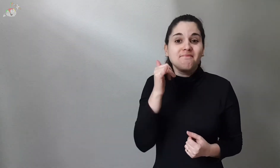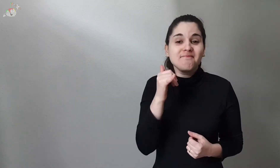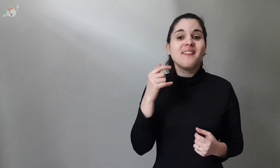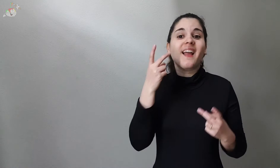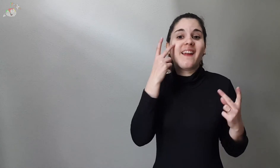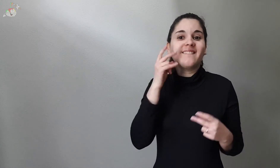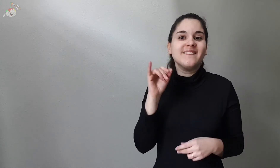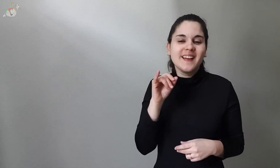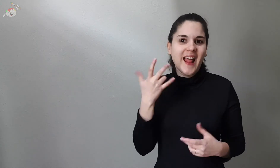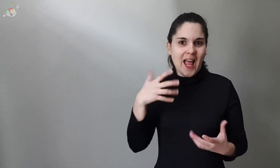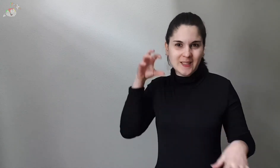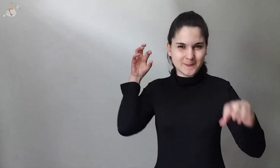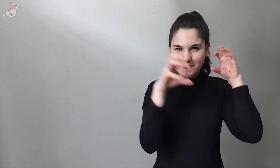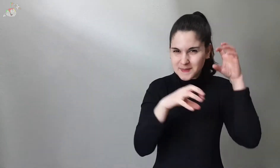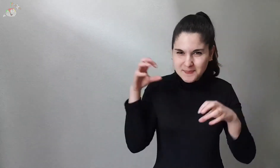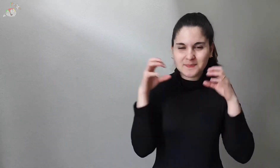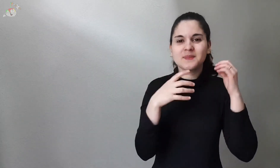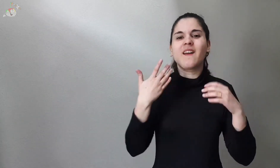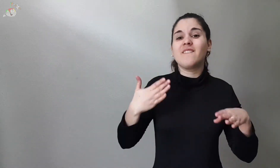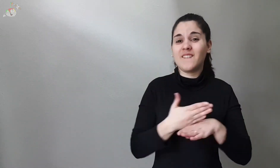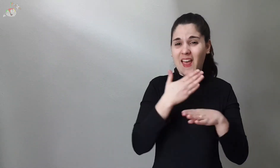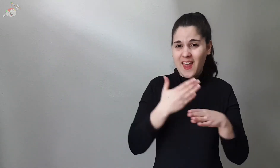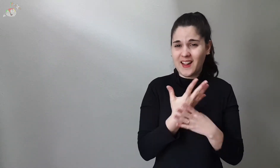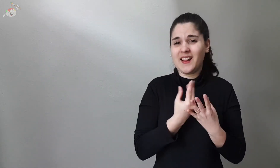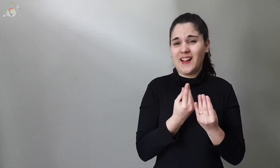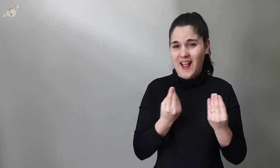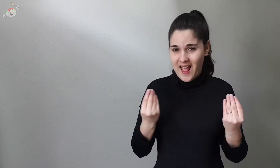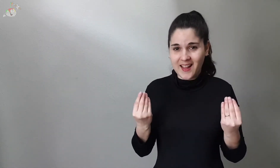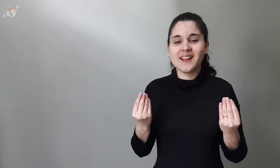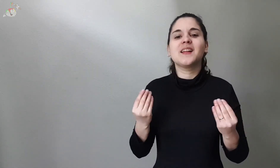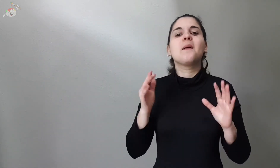Yes, during the Ivrea Carnival throwing oranges causes many injuries